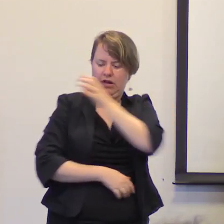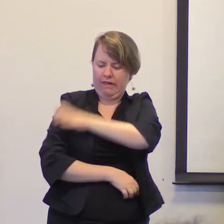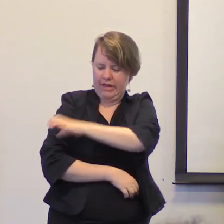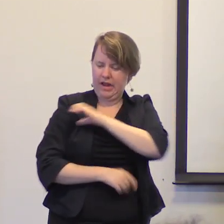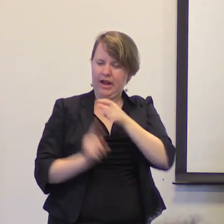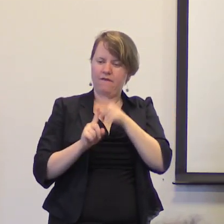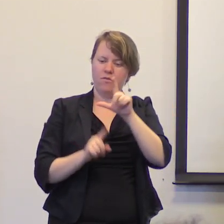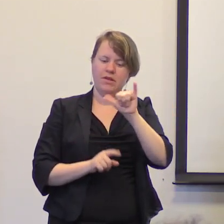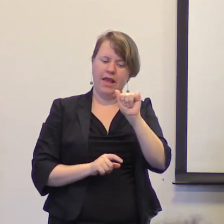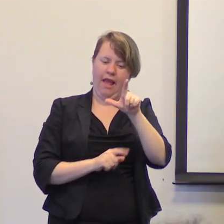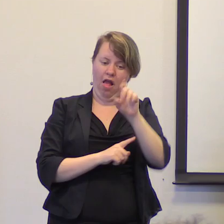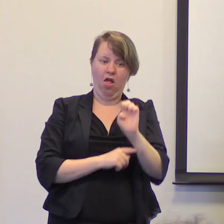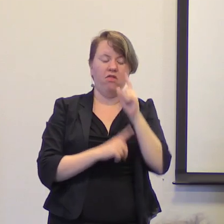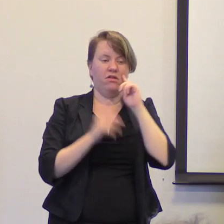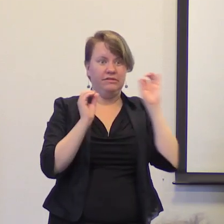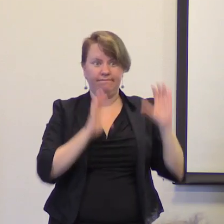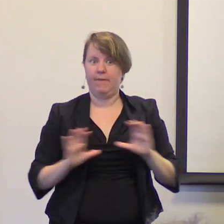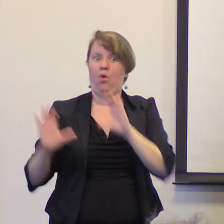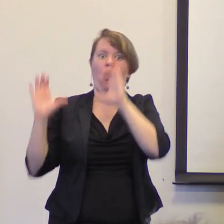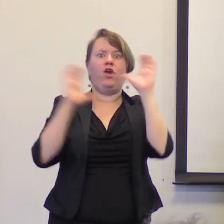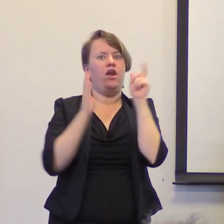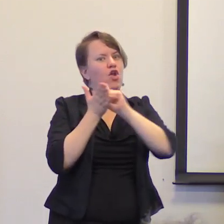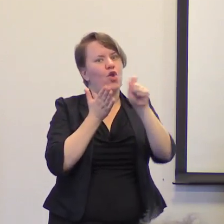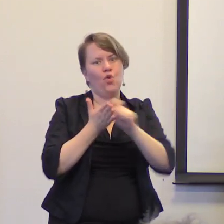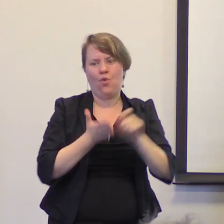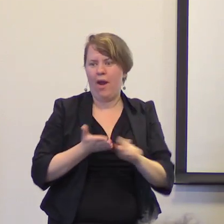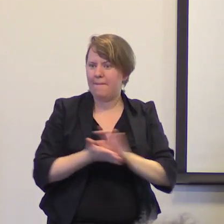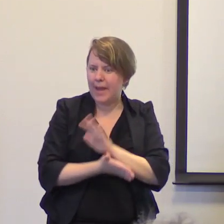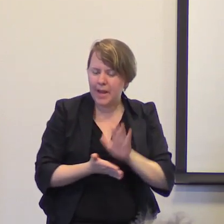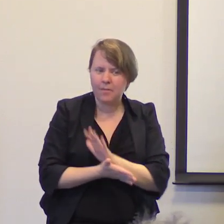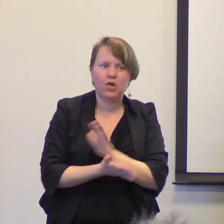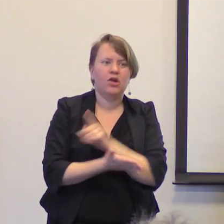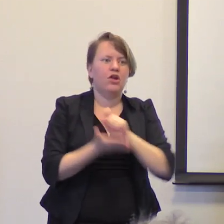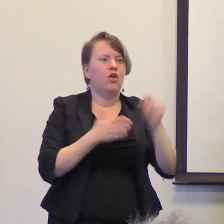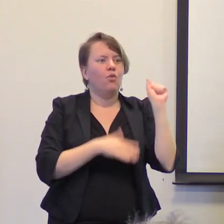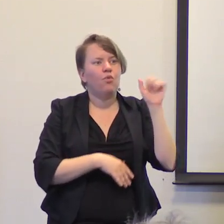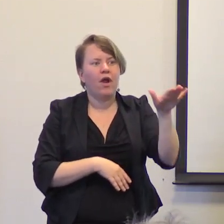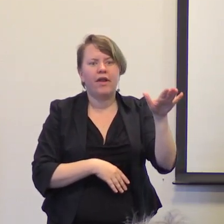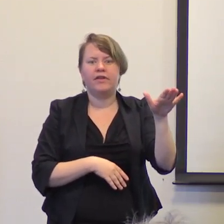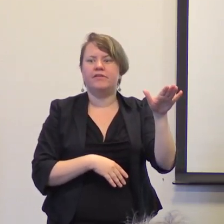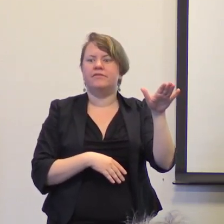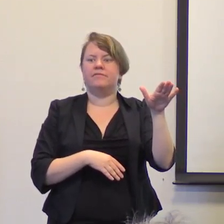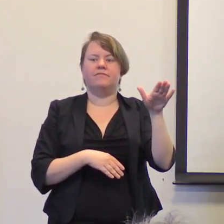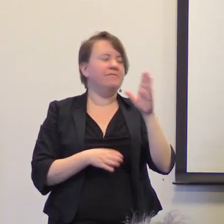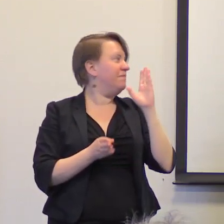They stay up all night, and they write papers, they write ... To your left, is the complaint